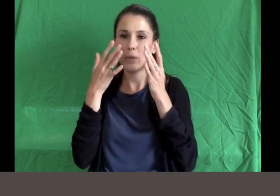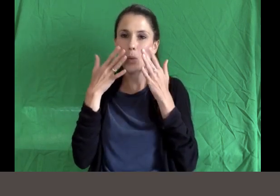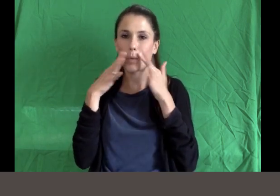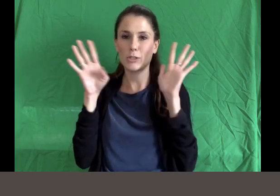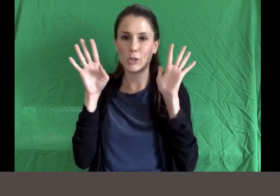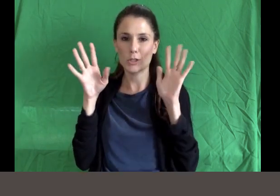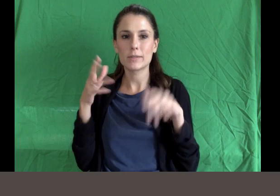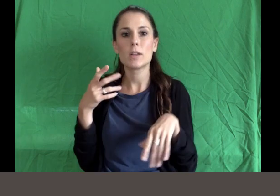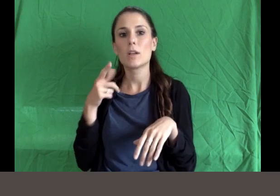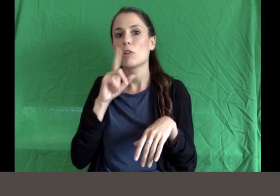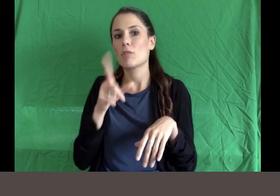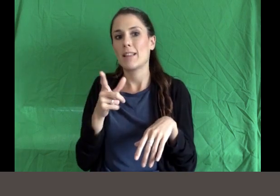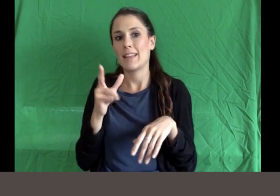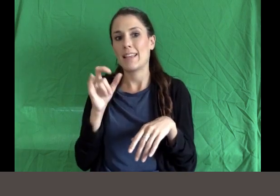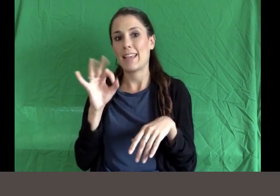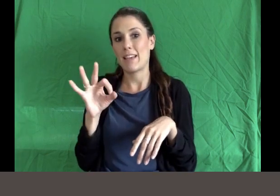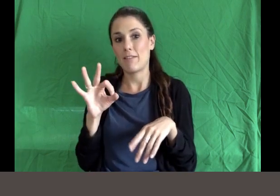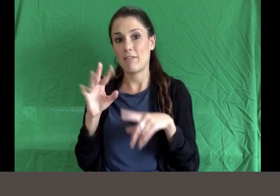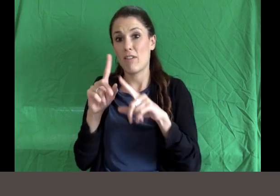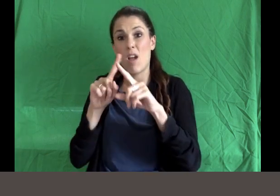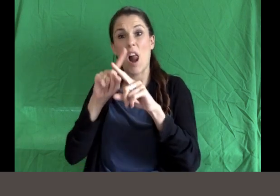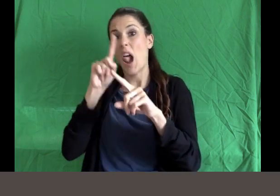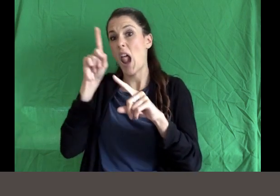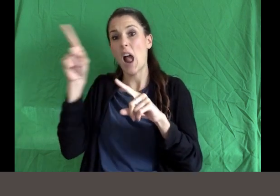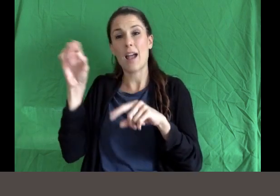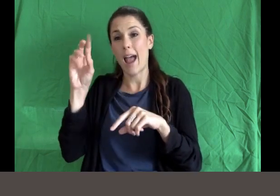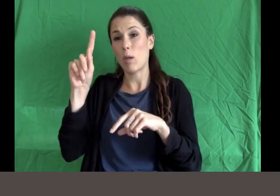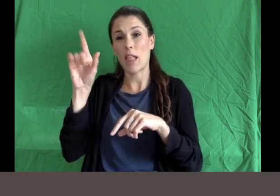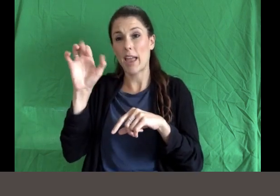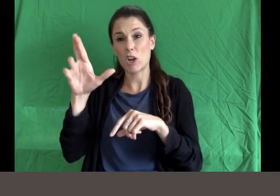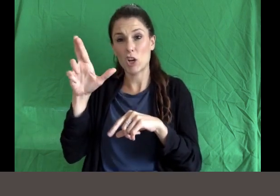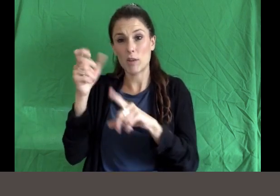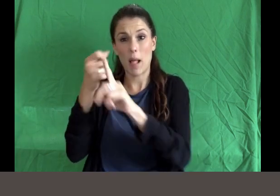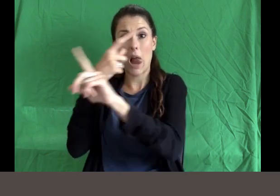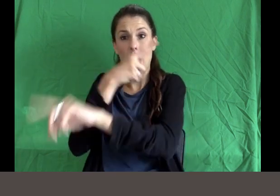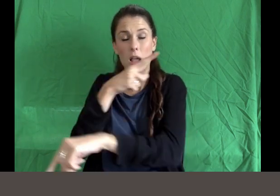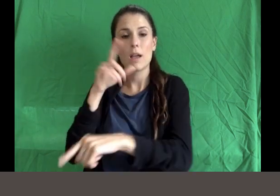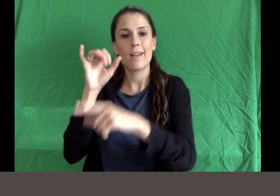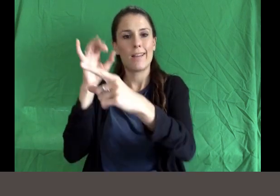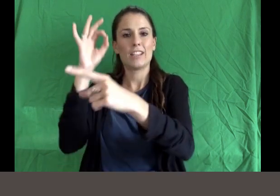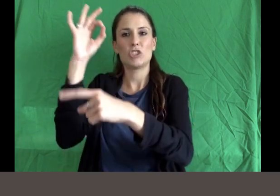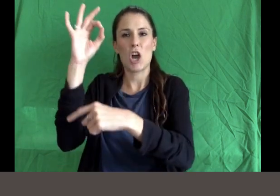and a half our kind of confidence interval here for our box plot but the box plot is used to